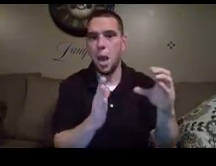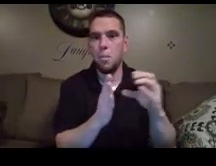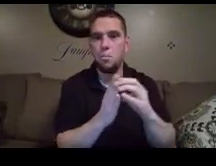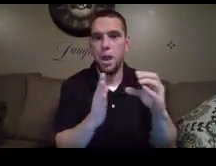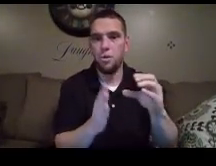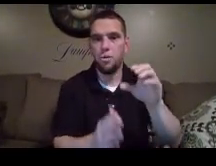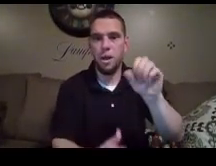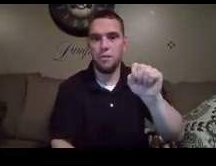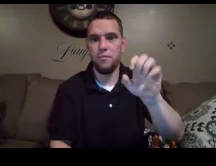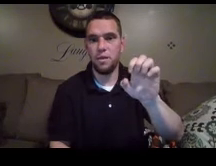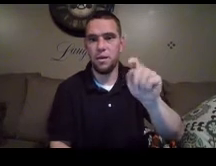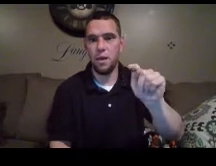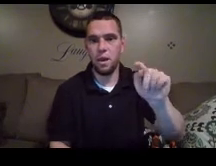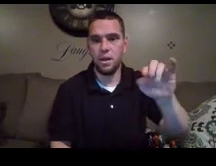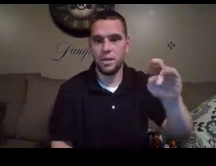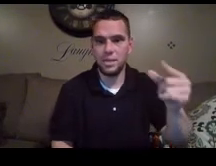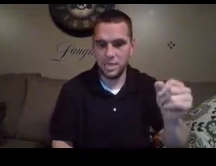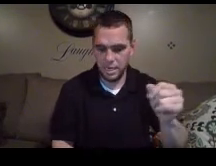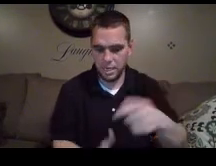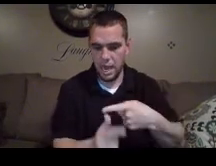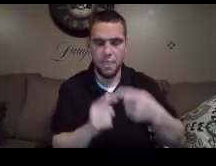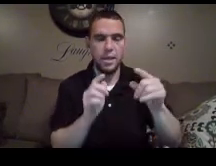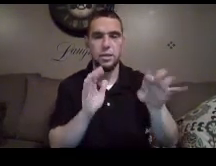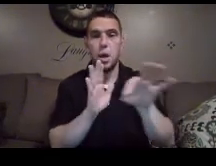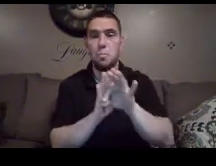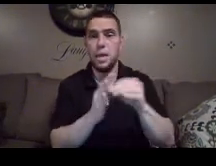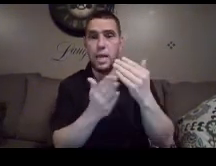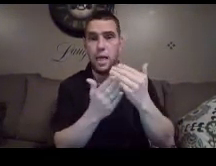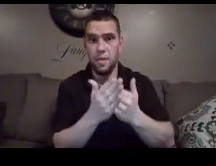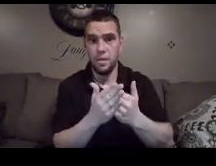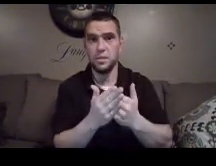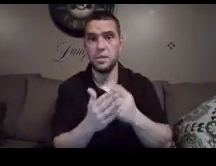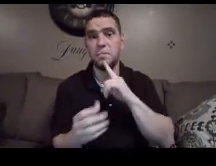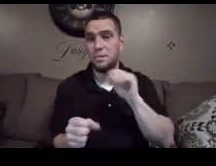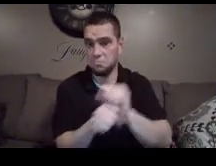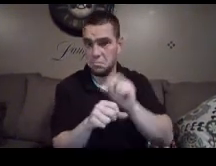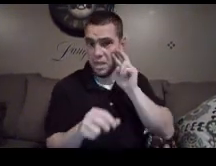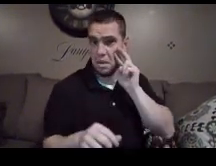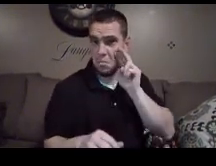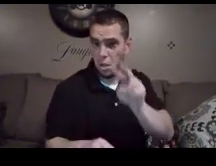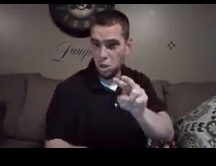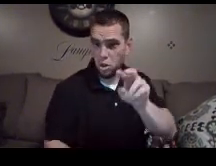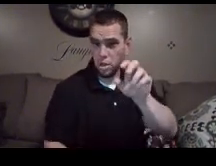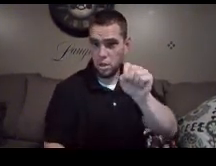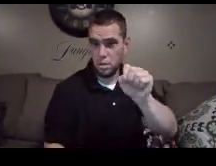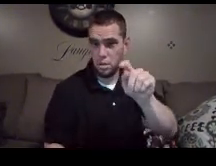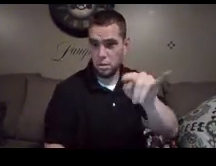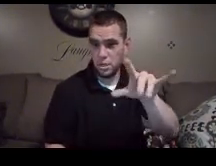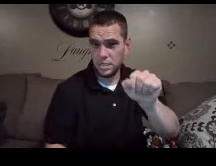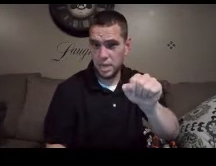It is actually a style, so if you were to look at the styles grouping, here again on the home tab,